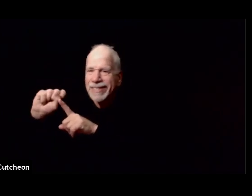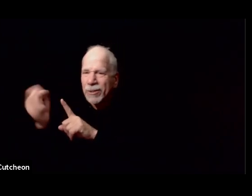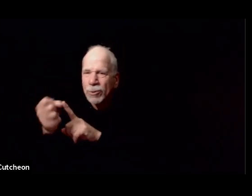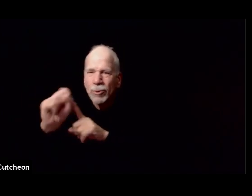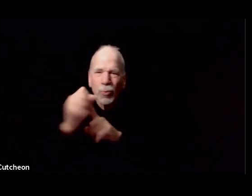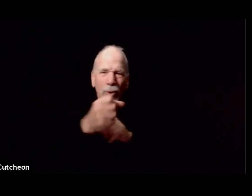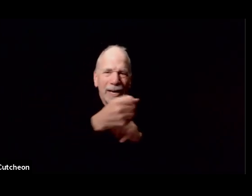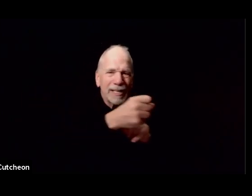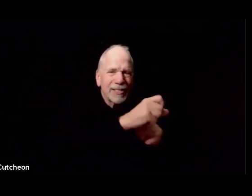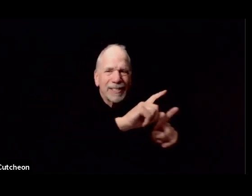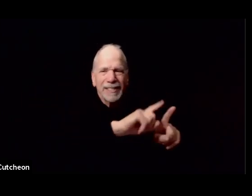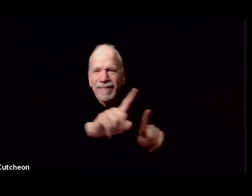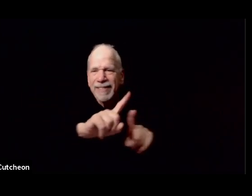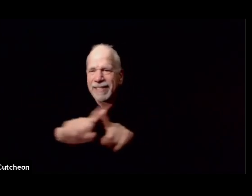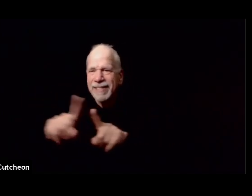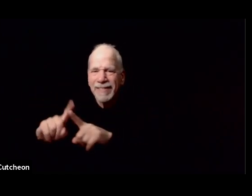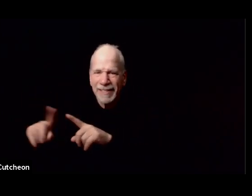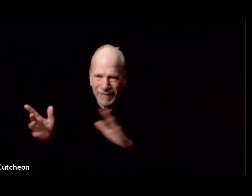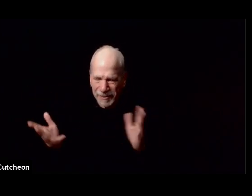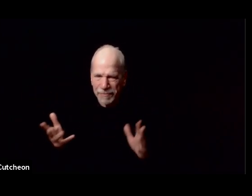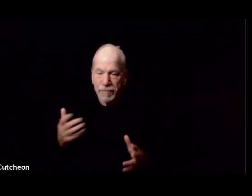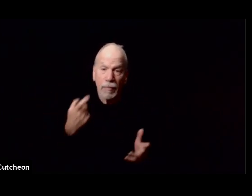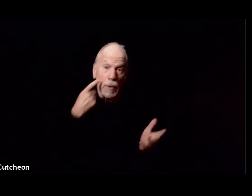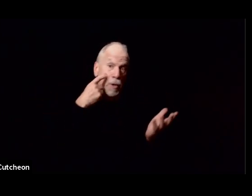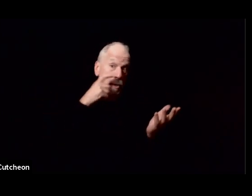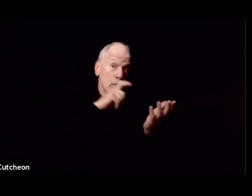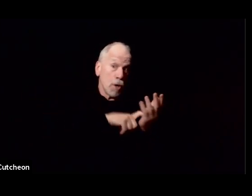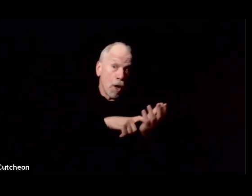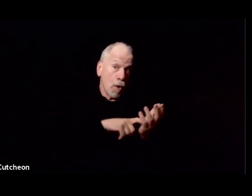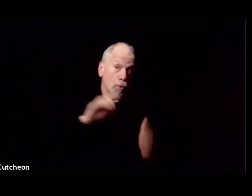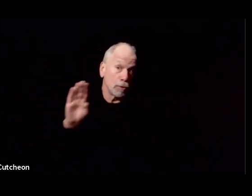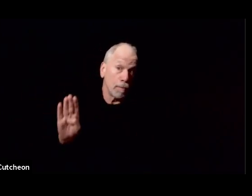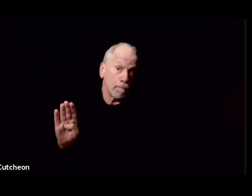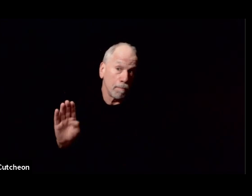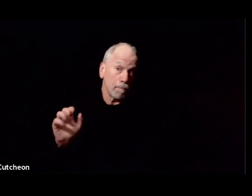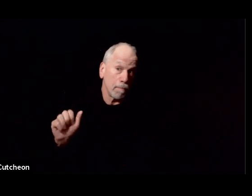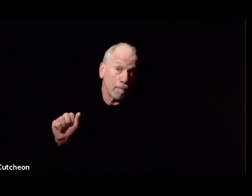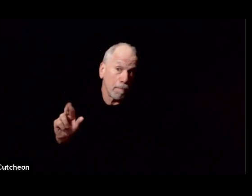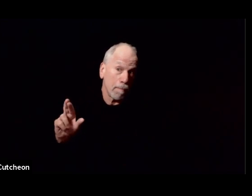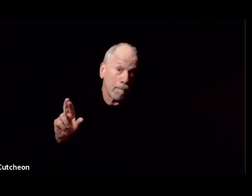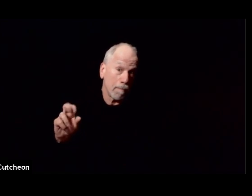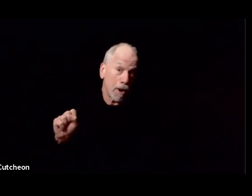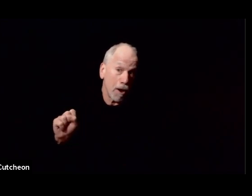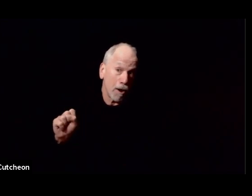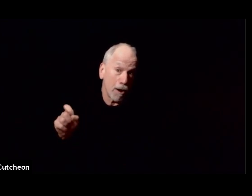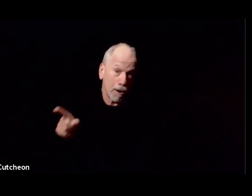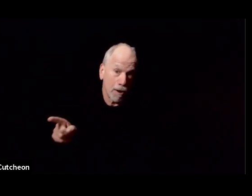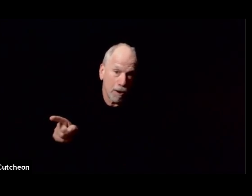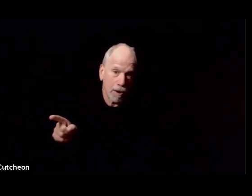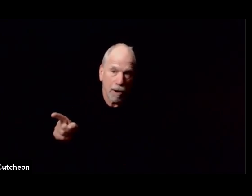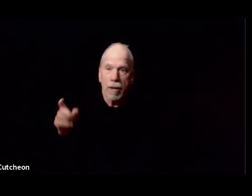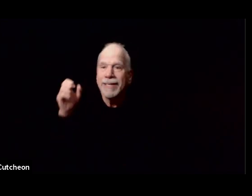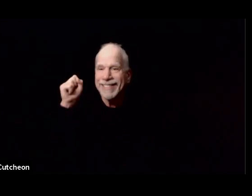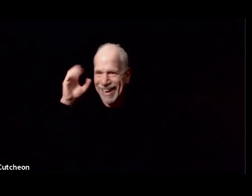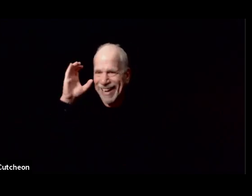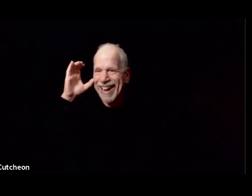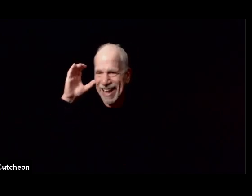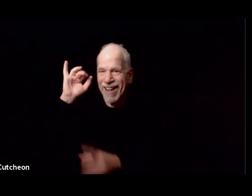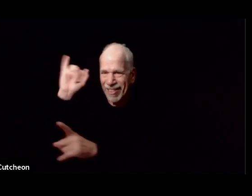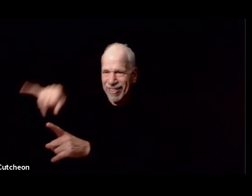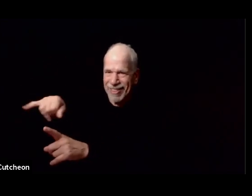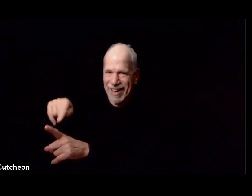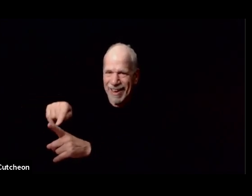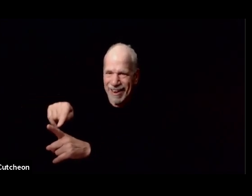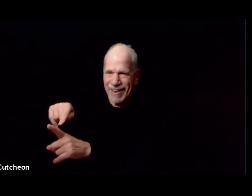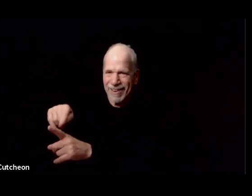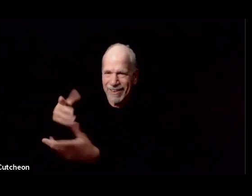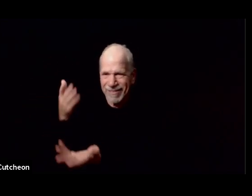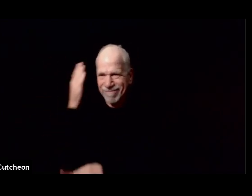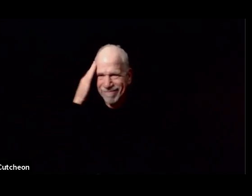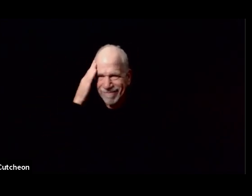with bars is an Ag press and that's why you're asking is that many of these young people